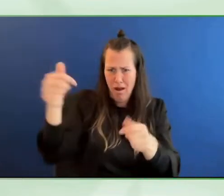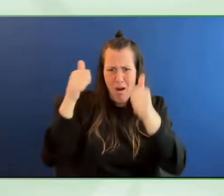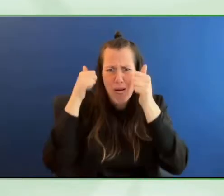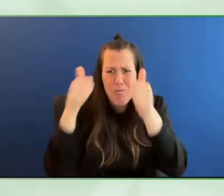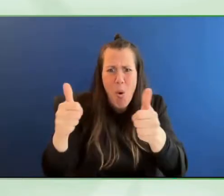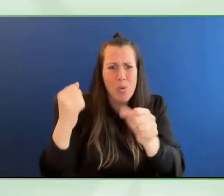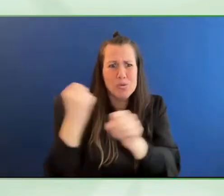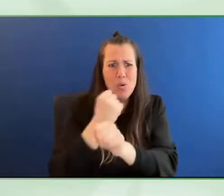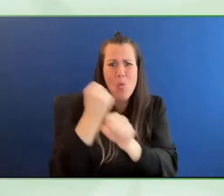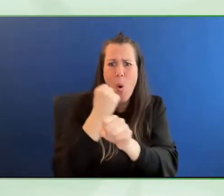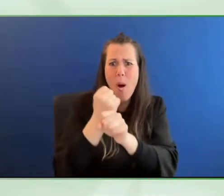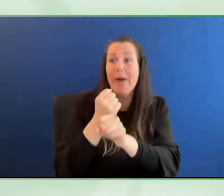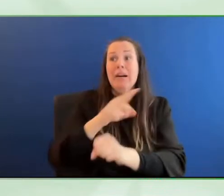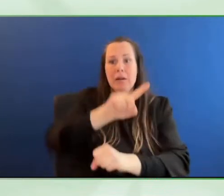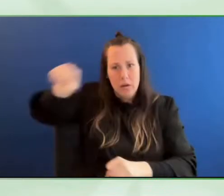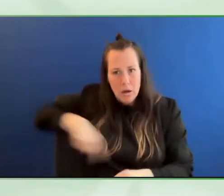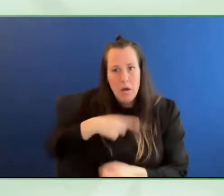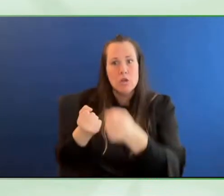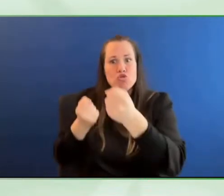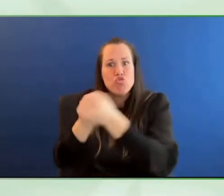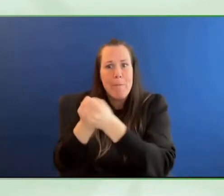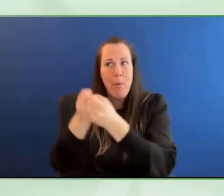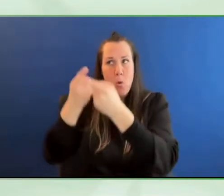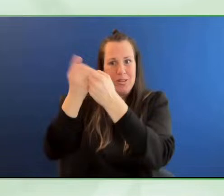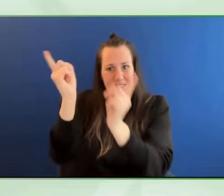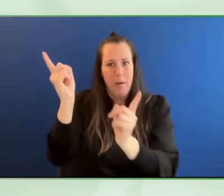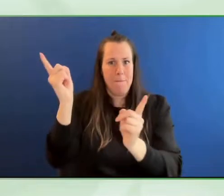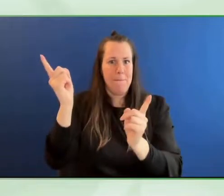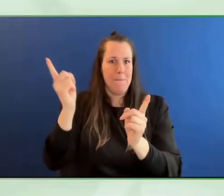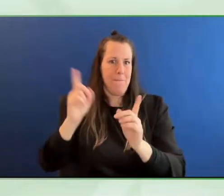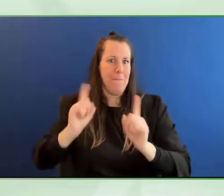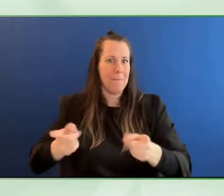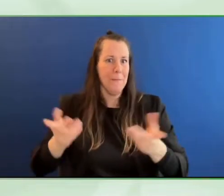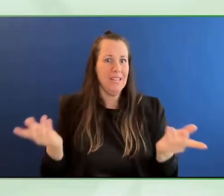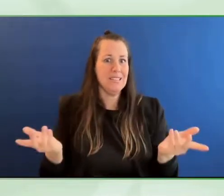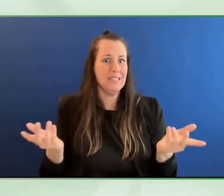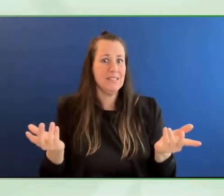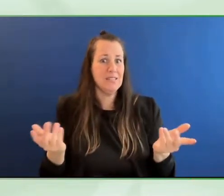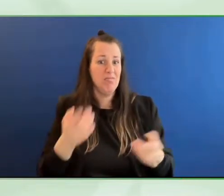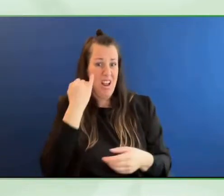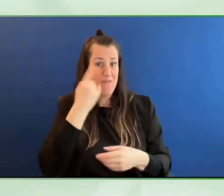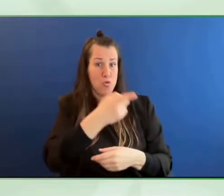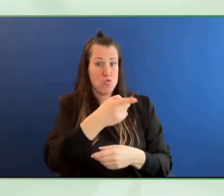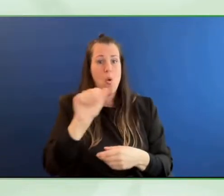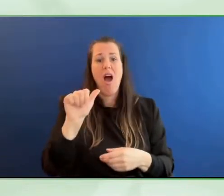We don't see it killing creativity, and we also think it can be an accessory for